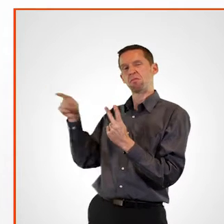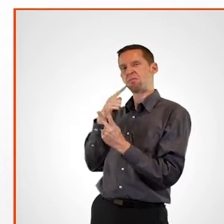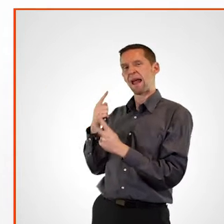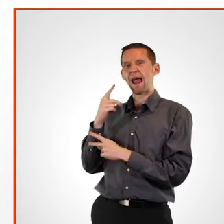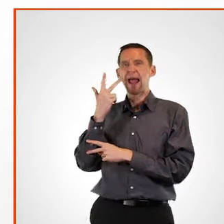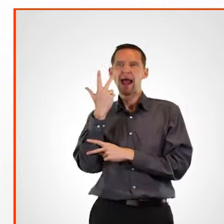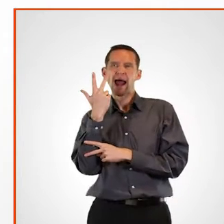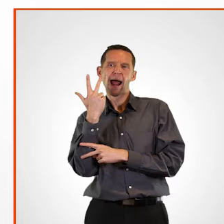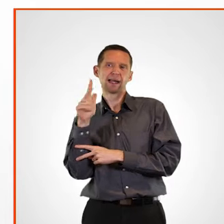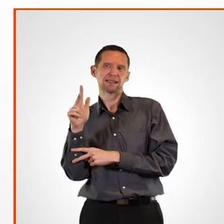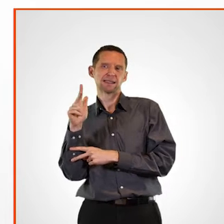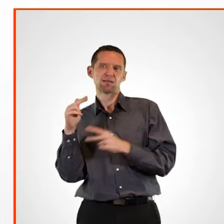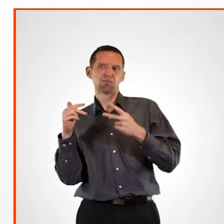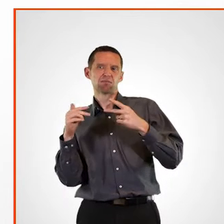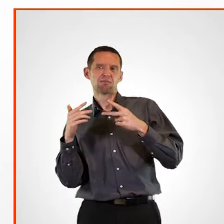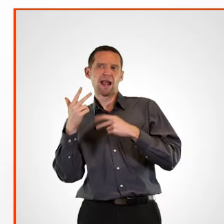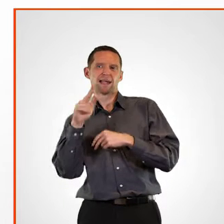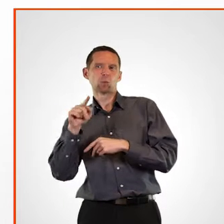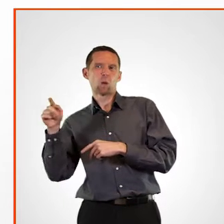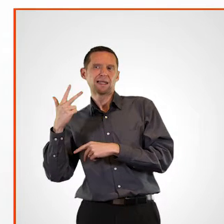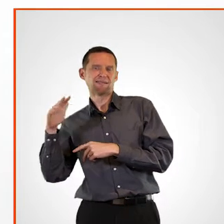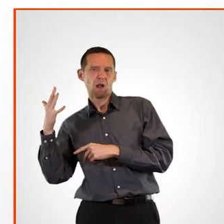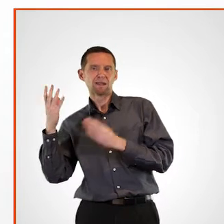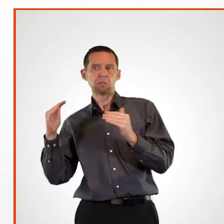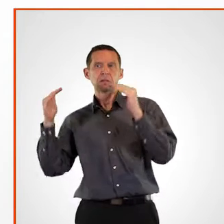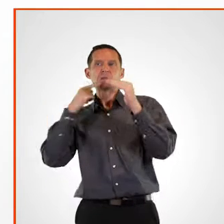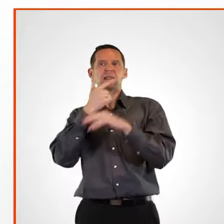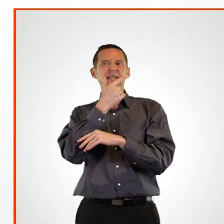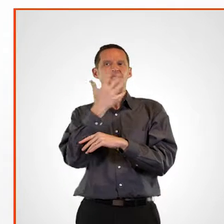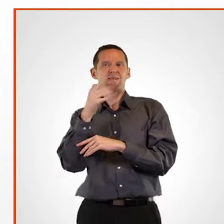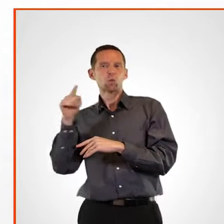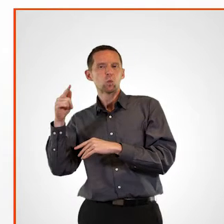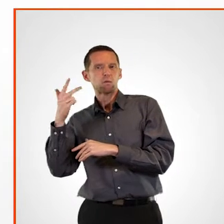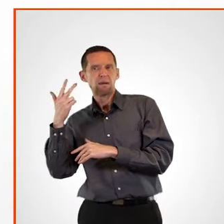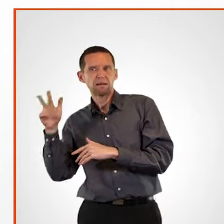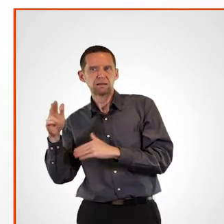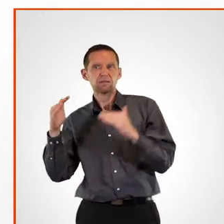We had them do a little check on our form. 75 to 80. Some said 65 to 70.